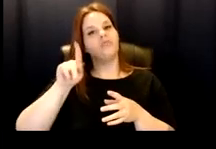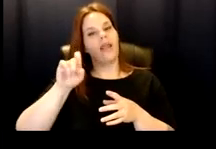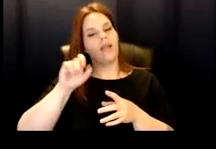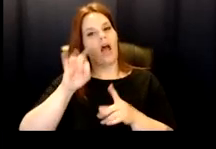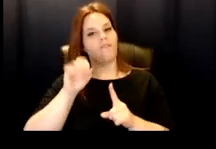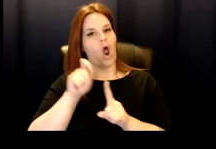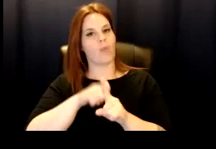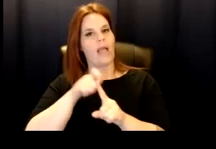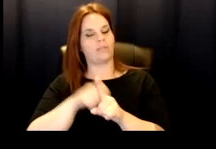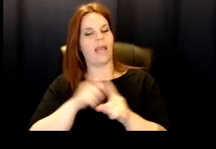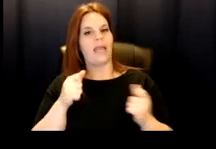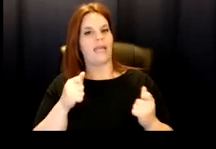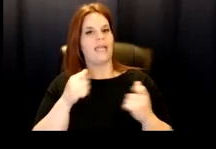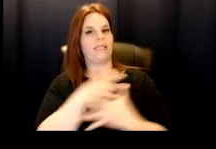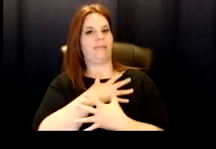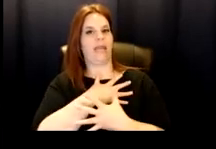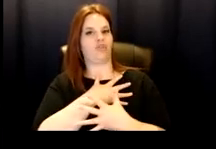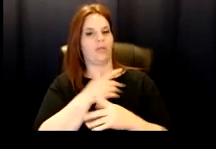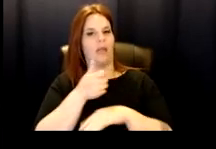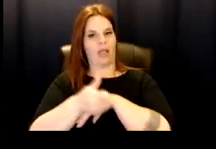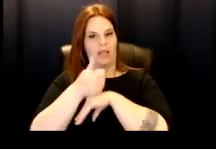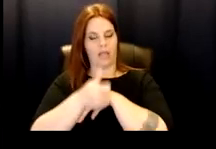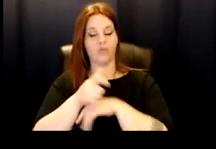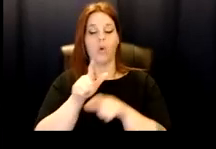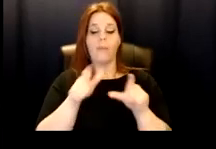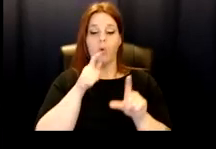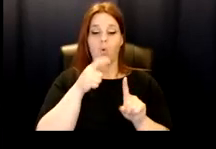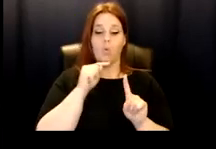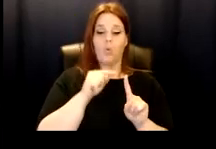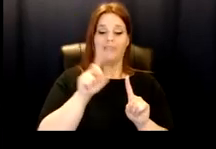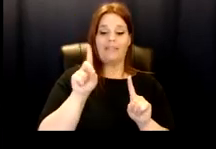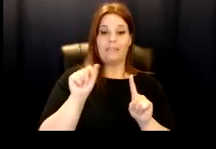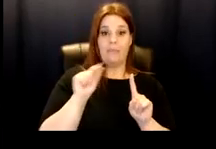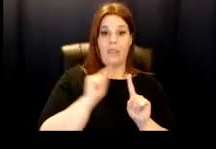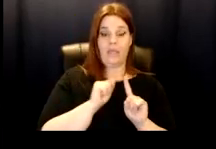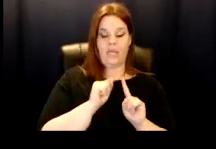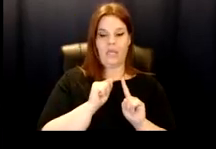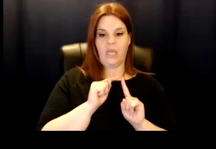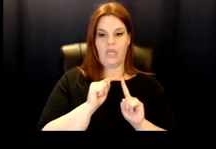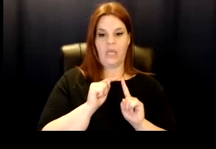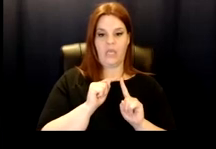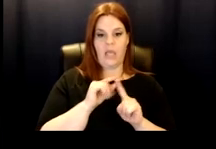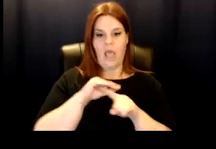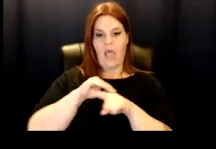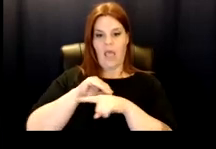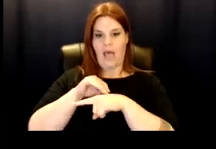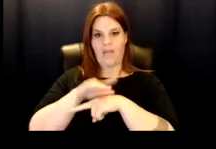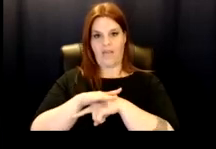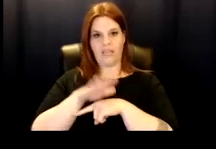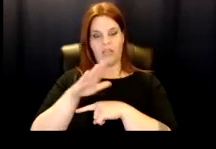allegations. And so people whose disabilities affect their cognitive abilities and sometimes